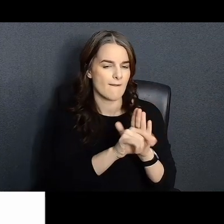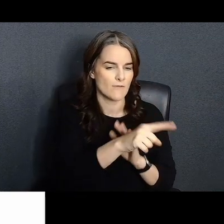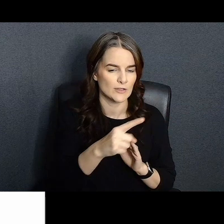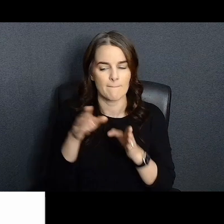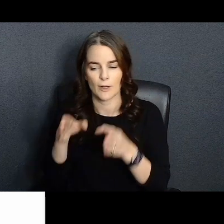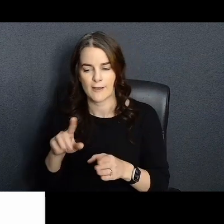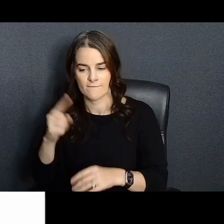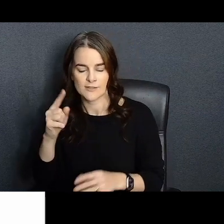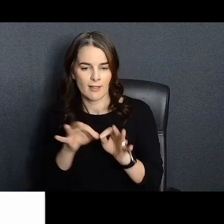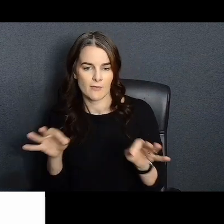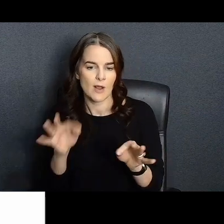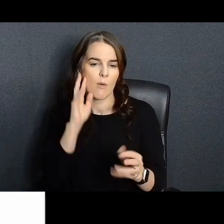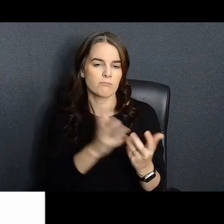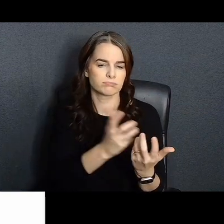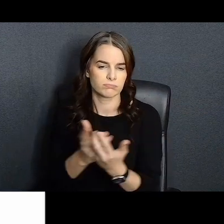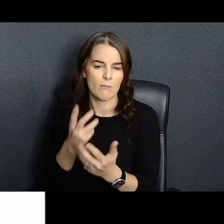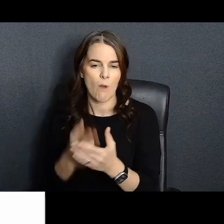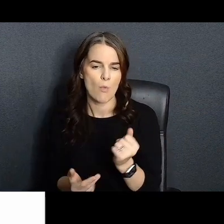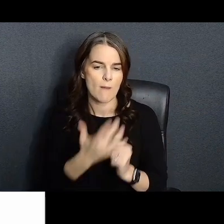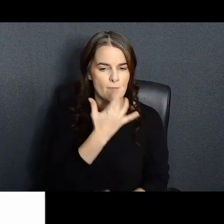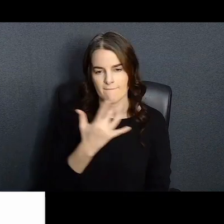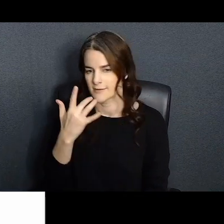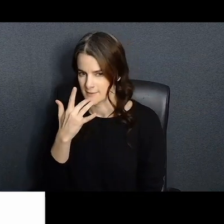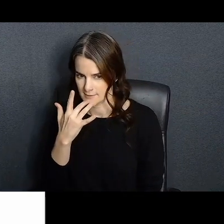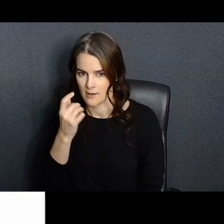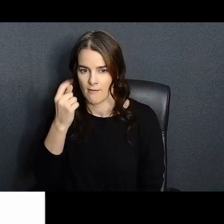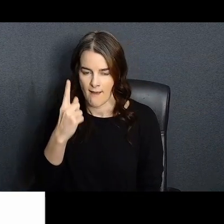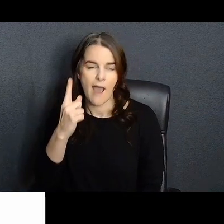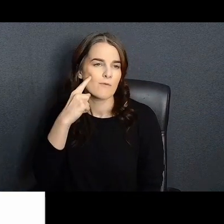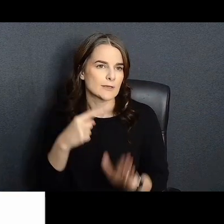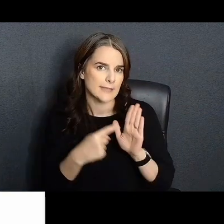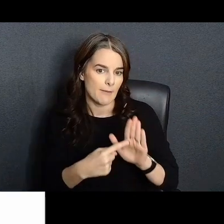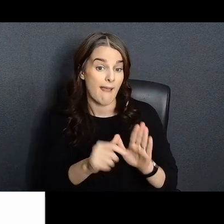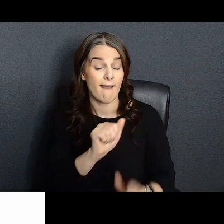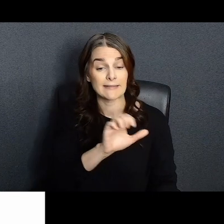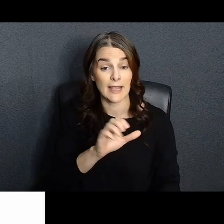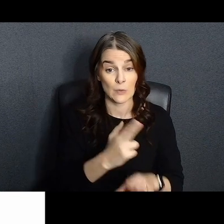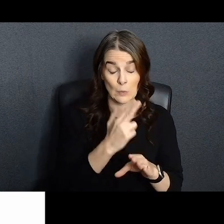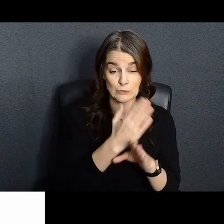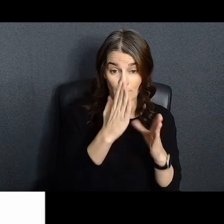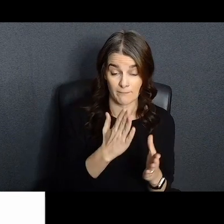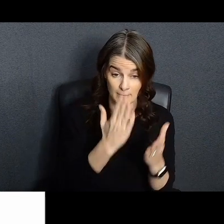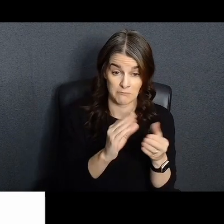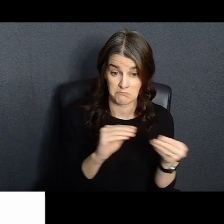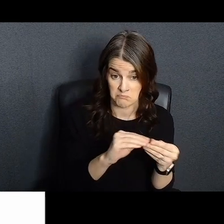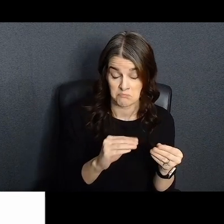And we do that to accommodate both preferences. So for example, you might hear us say AAC user or person who